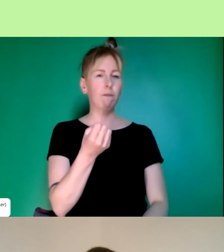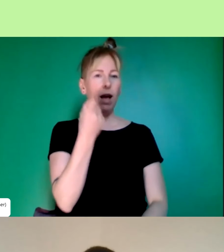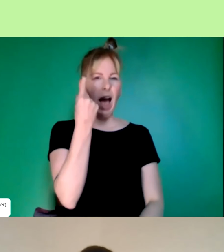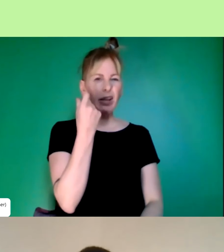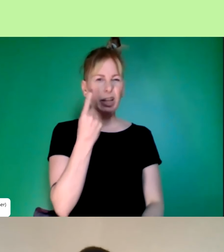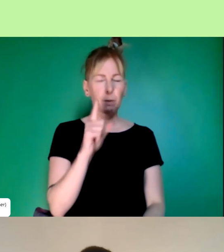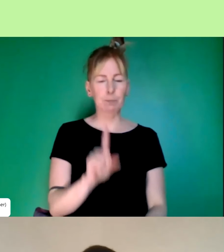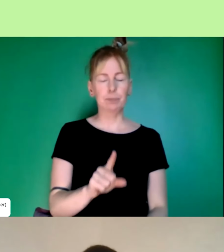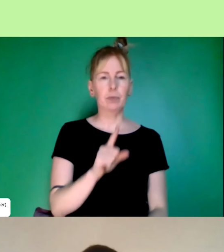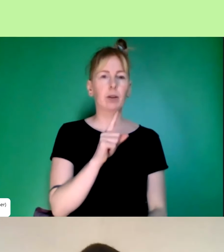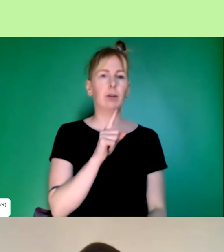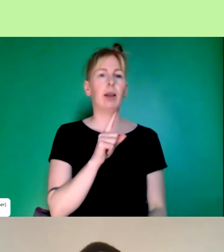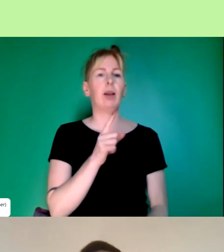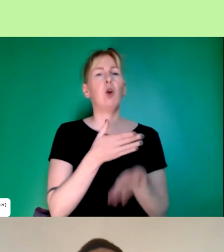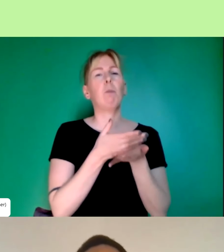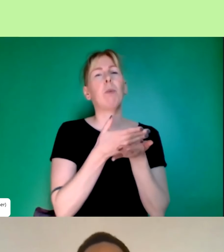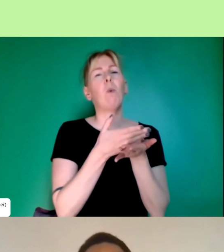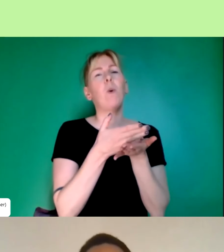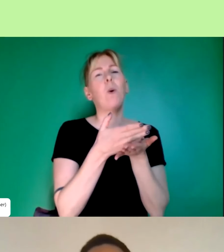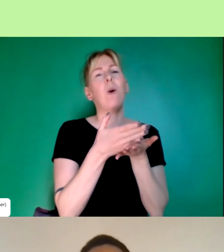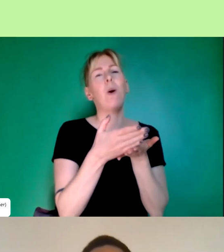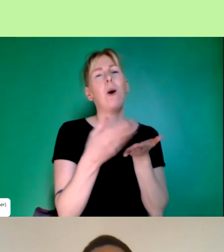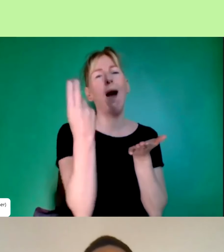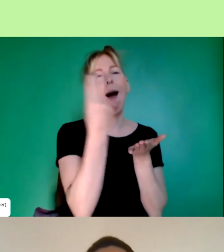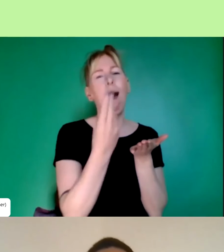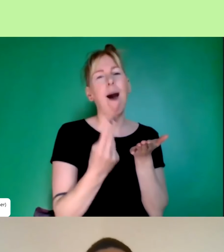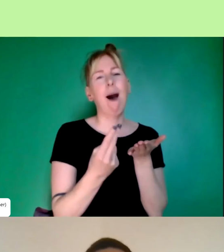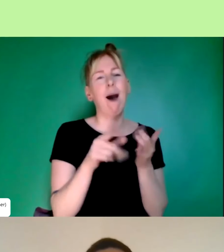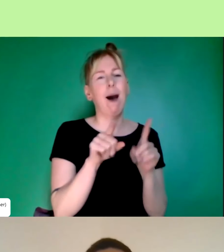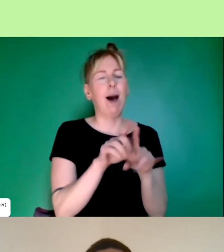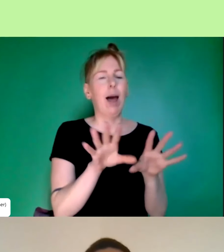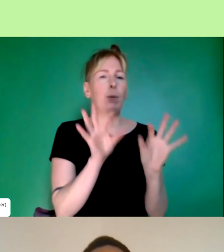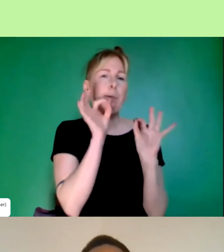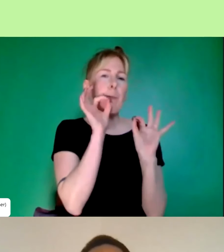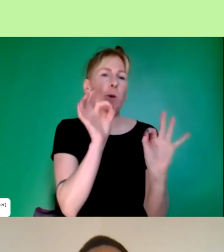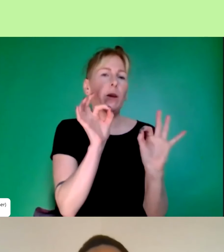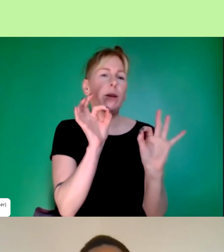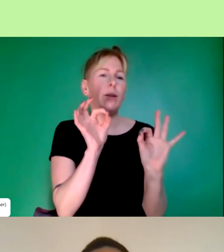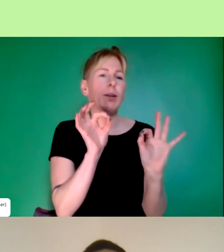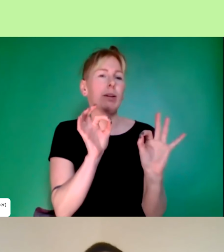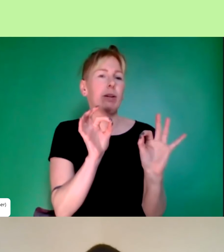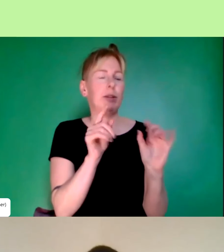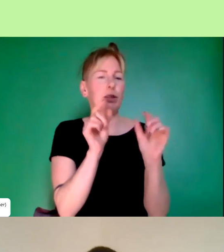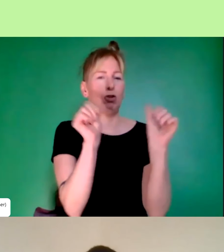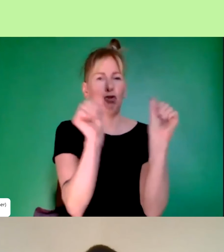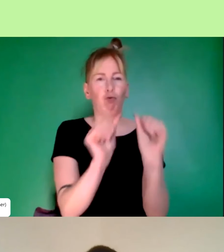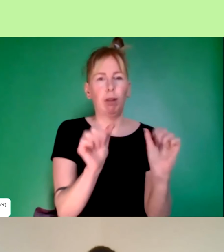pure art, you know, like, like, strict aesthetic art, that's just to do with the object or light